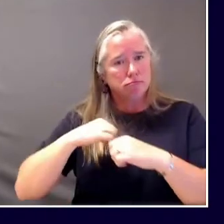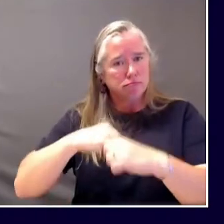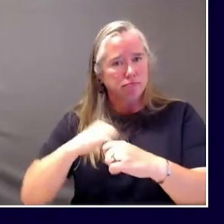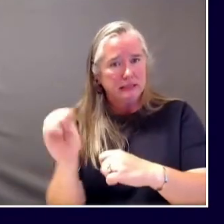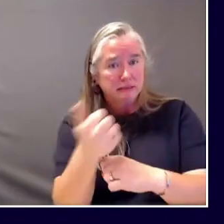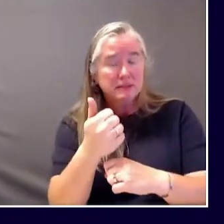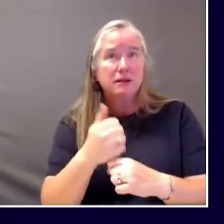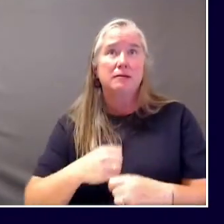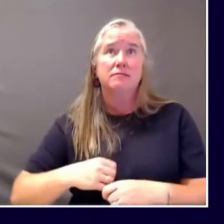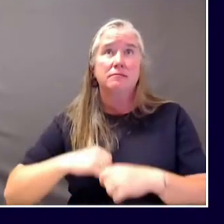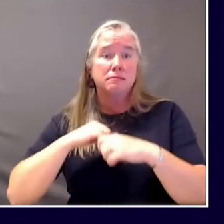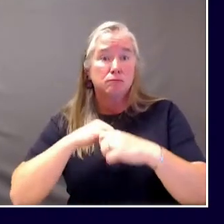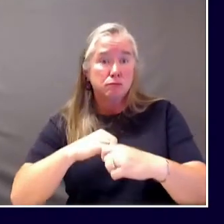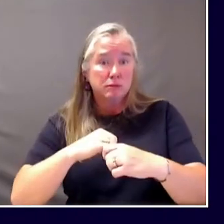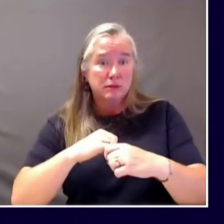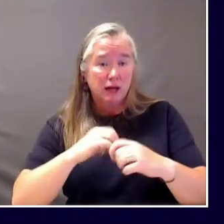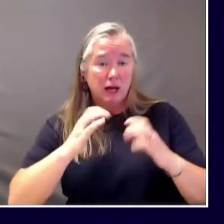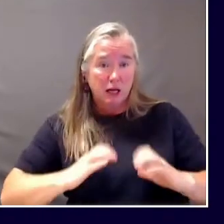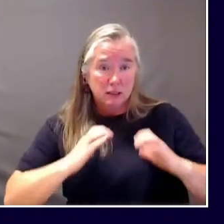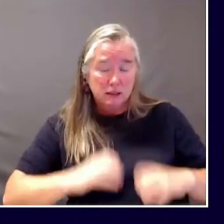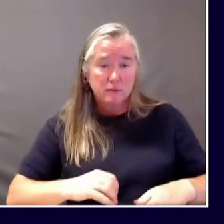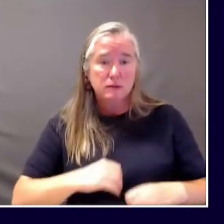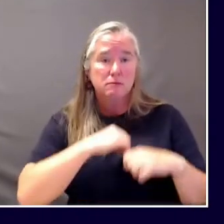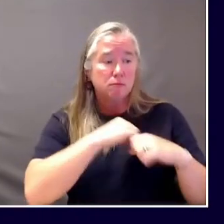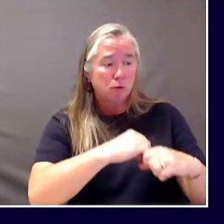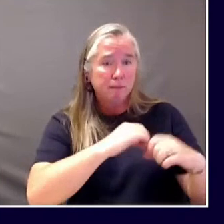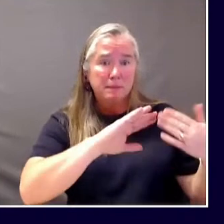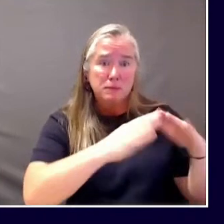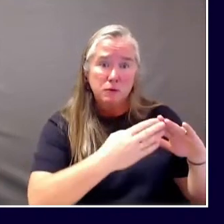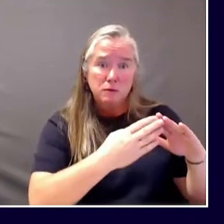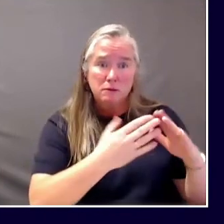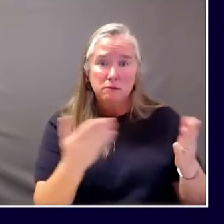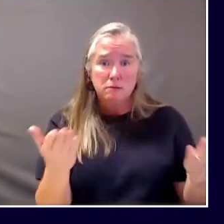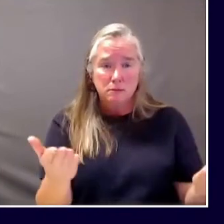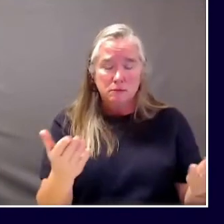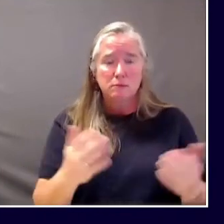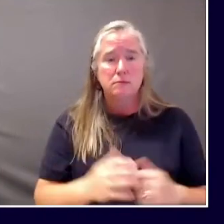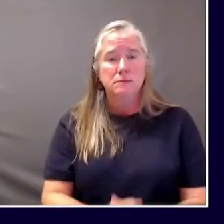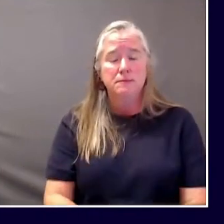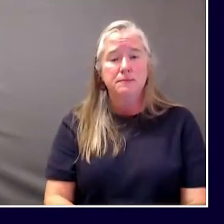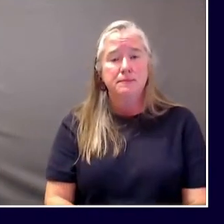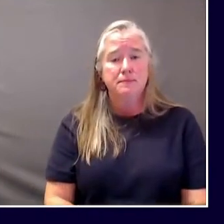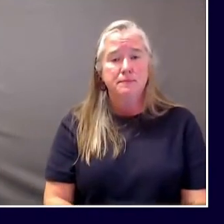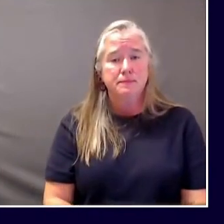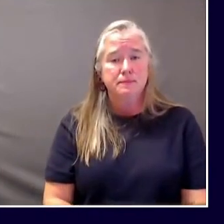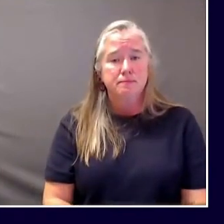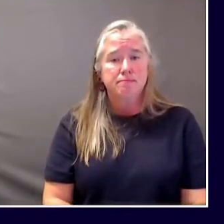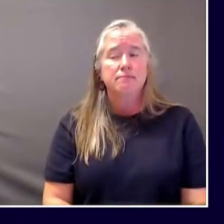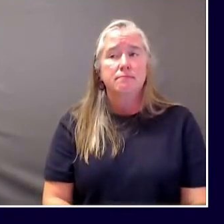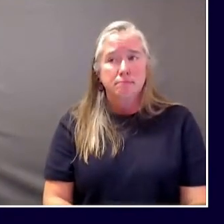own loved ones family members